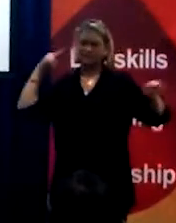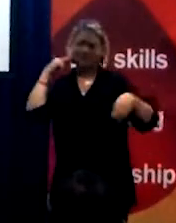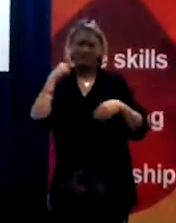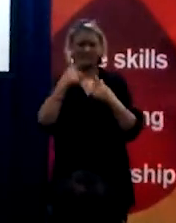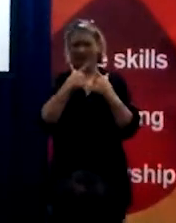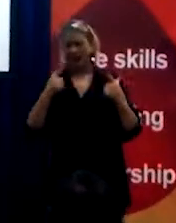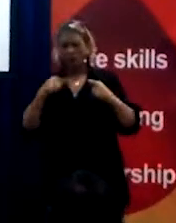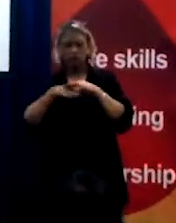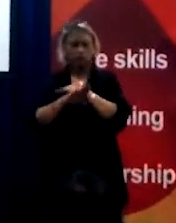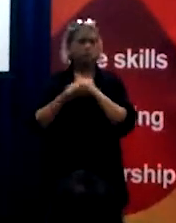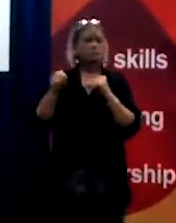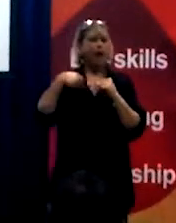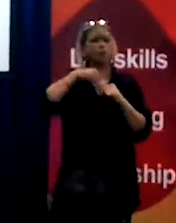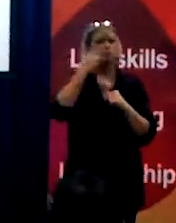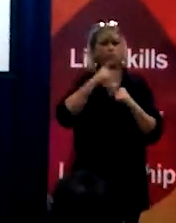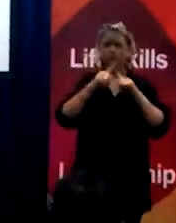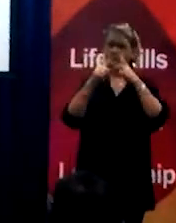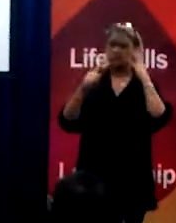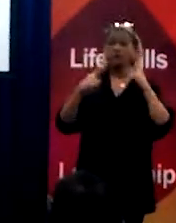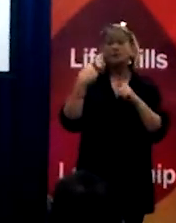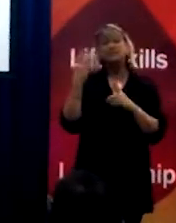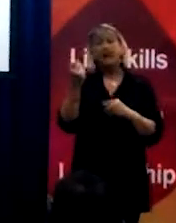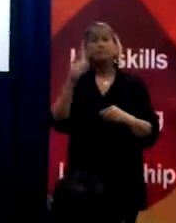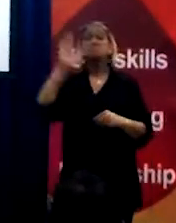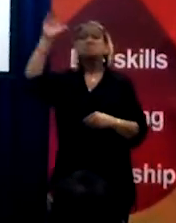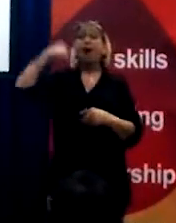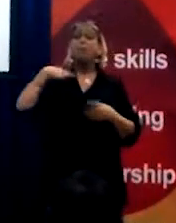and some of our kids choose to be in the mainstream, supported by an interpreter.